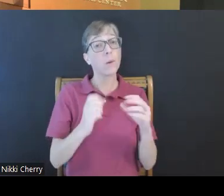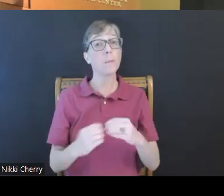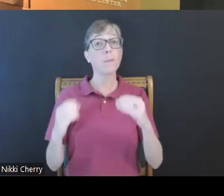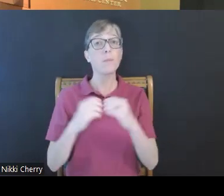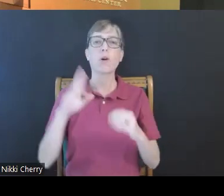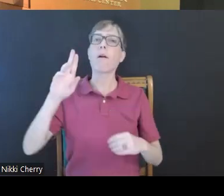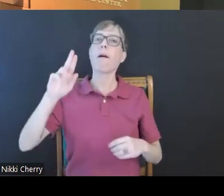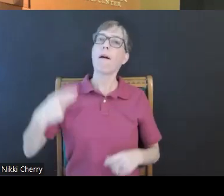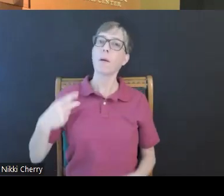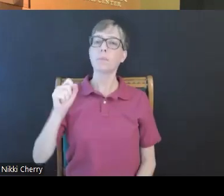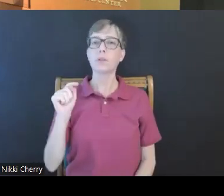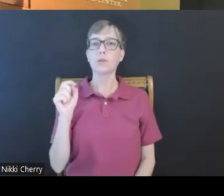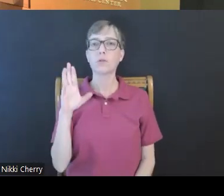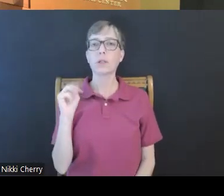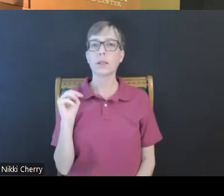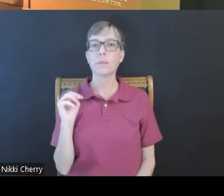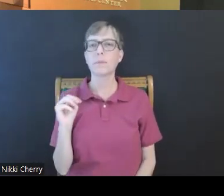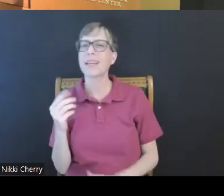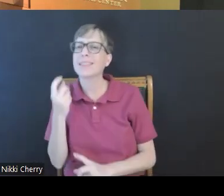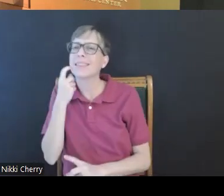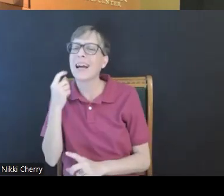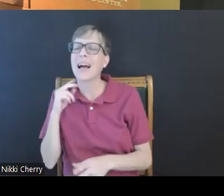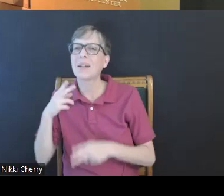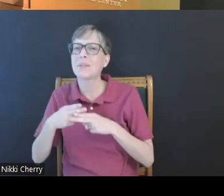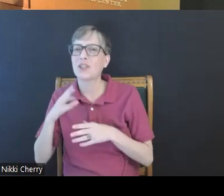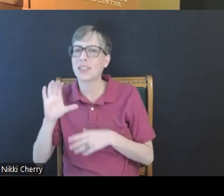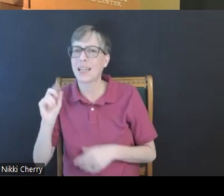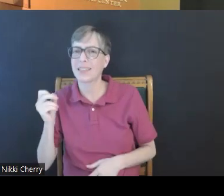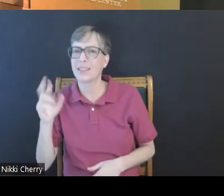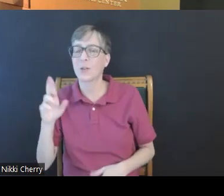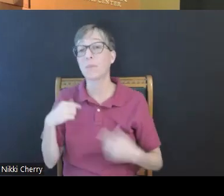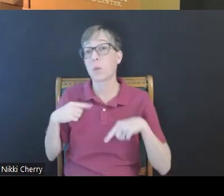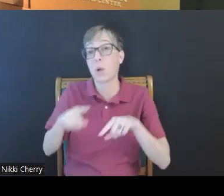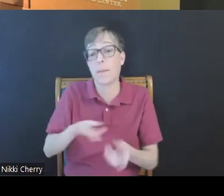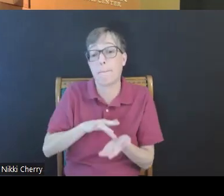when I was in medical school I was training in the South and people wouldn't want to say the word